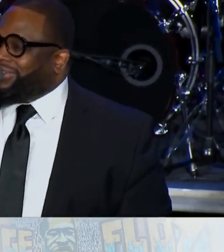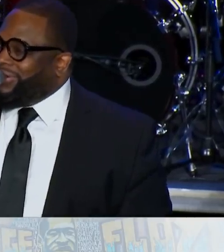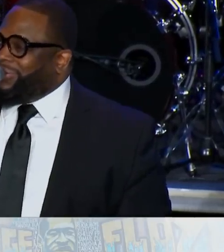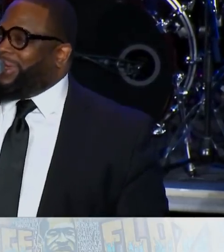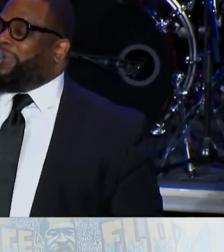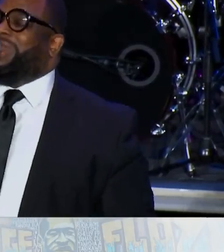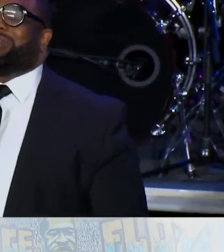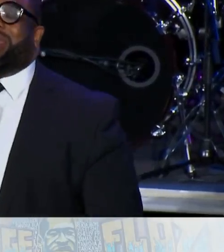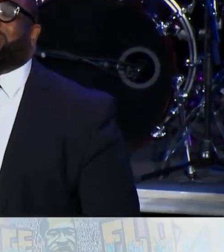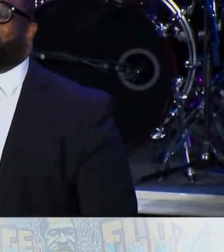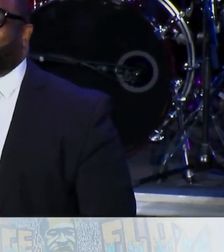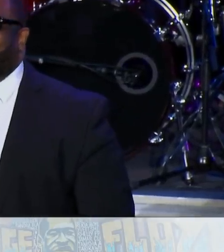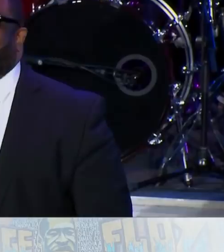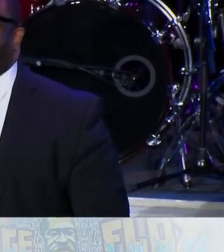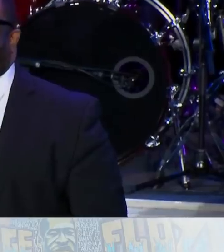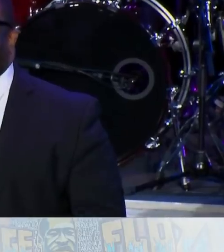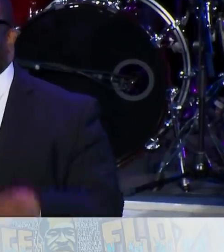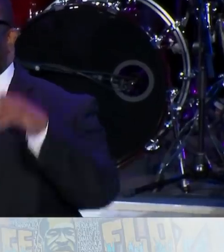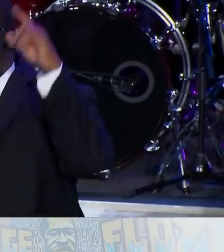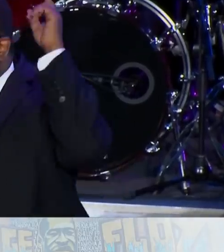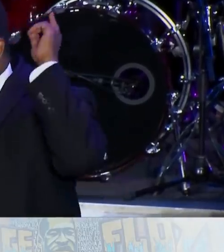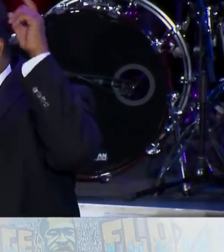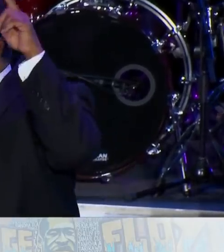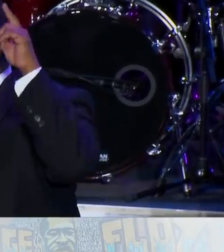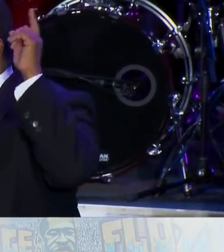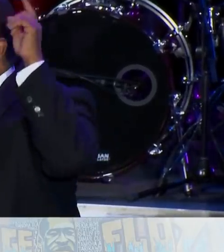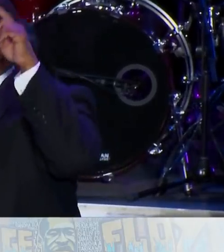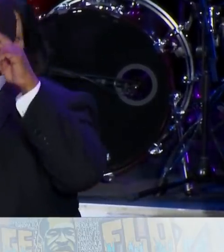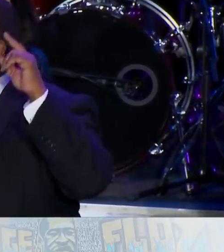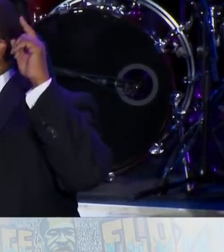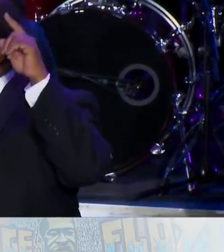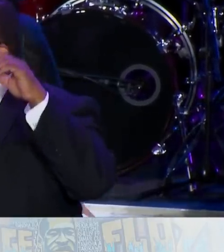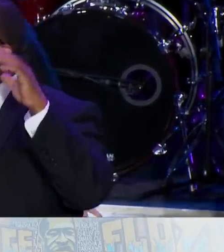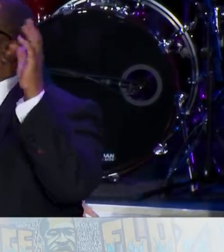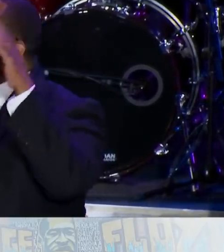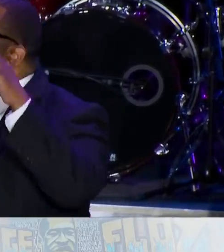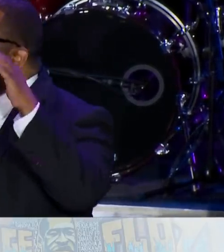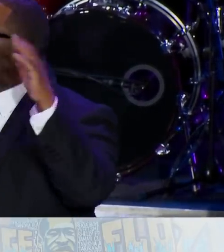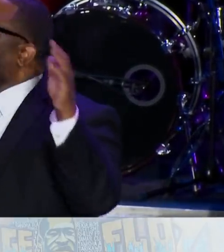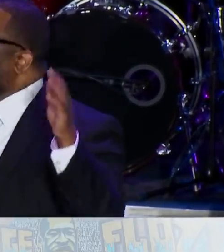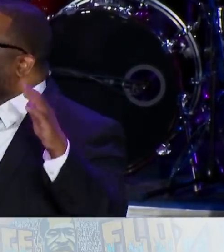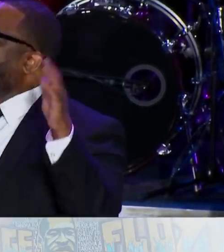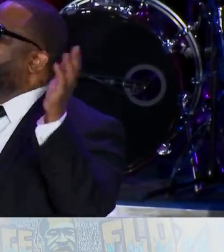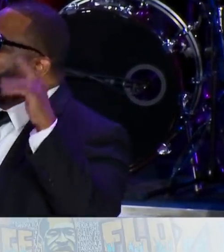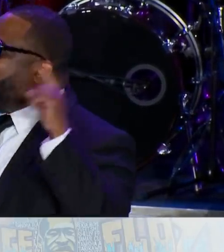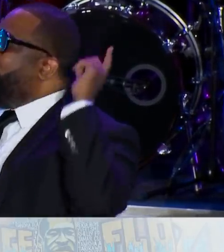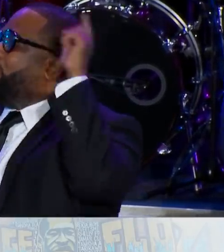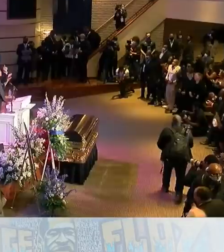I CAME FROM BROOKLYN, NEW YORK TO DO THIS FOR GEORGE AND THE FAMILY.